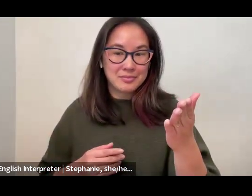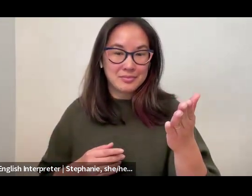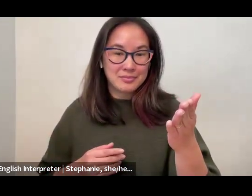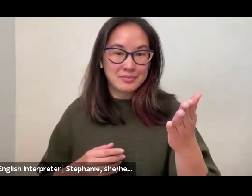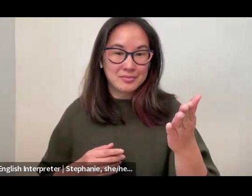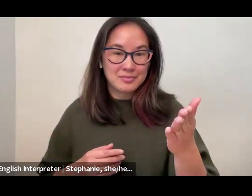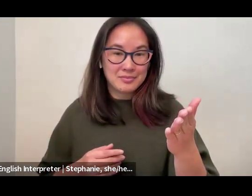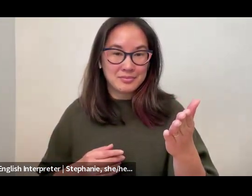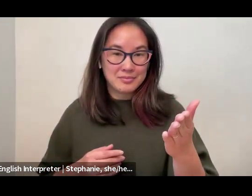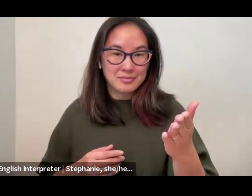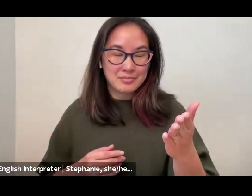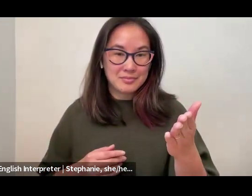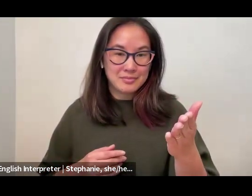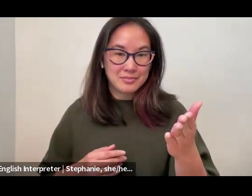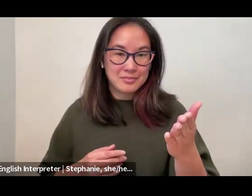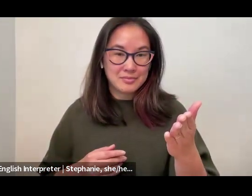And relax.